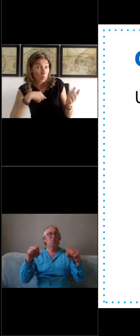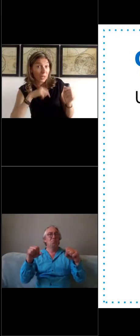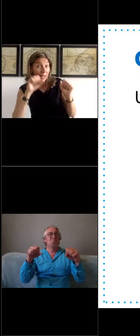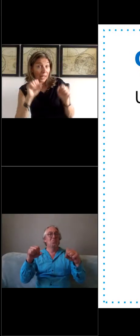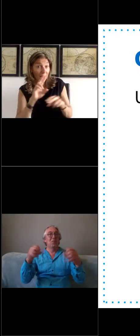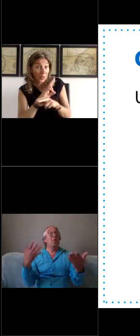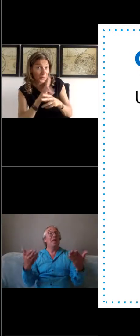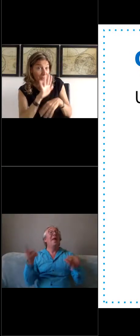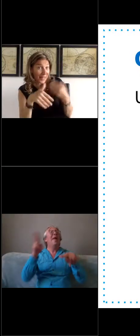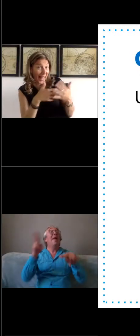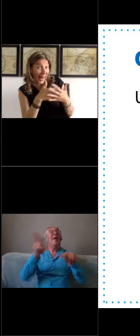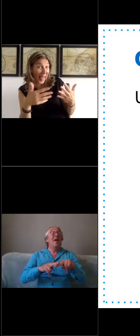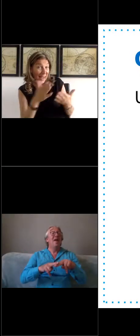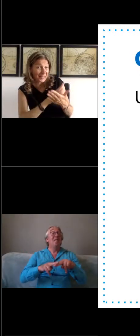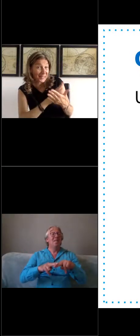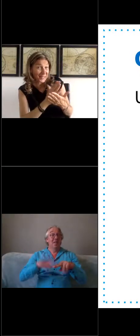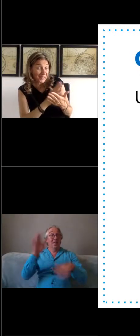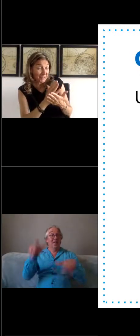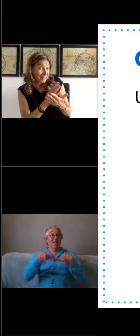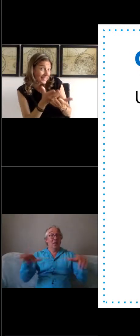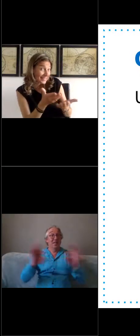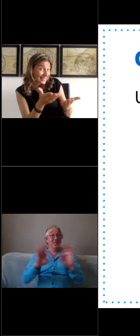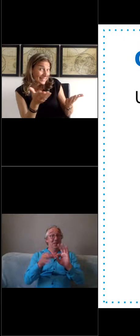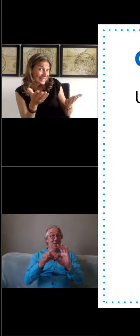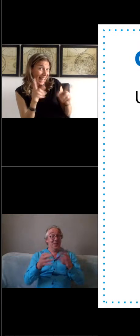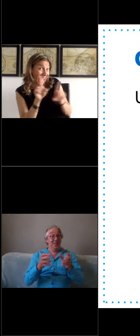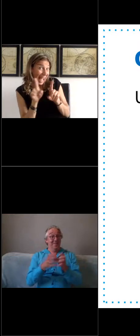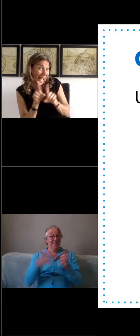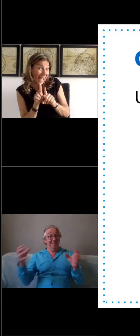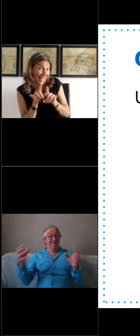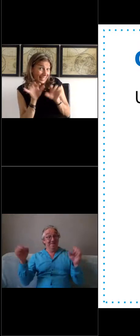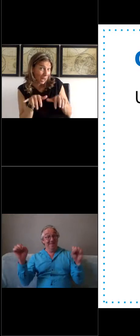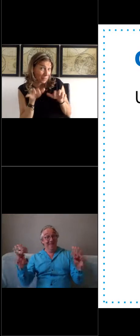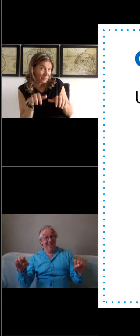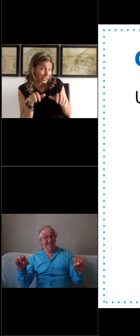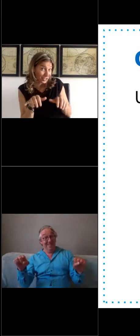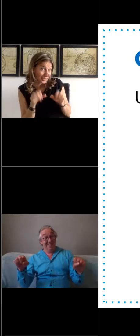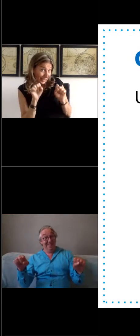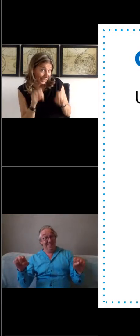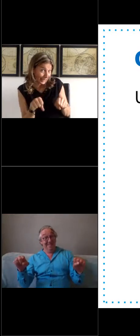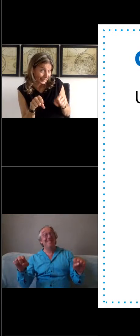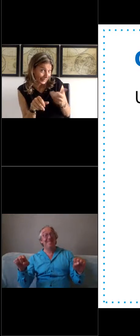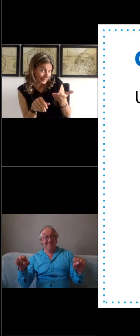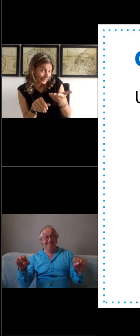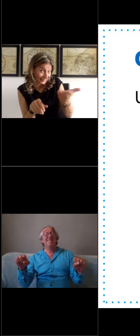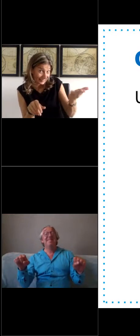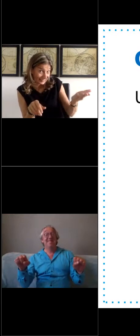events for students, are inclusive? For the two lovely students who shared their experience.